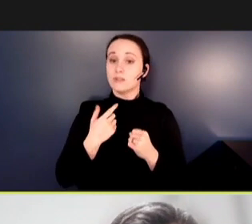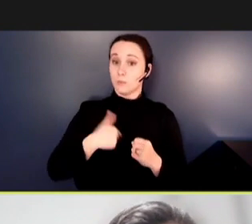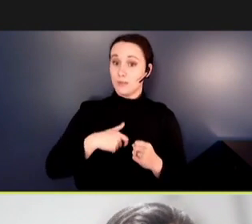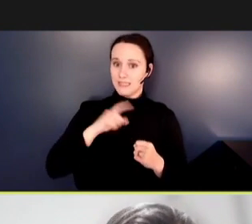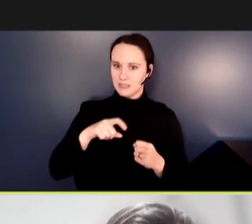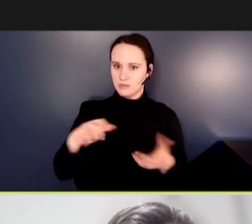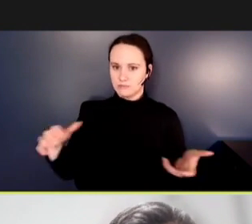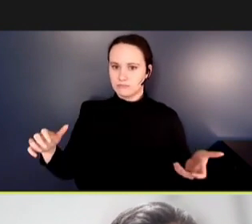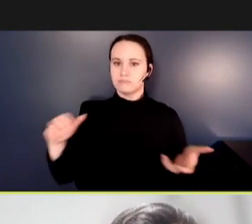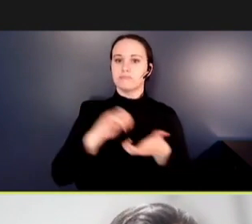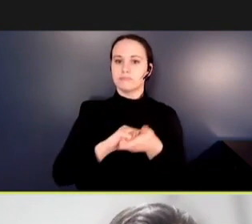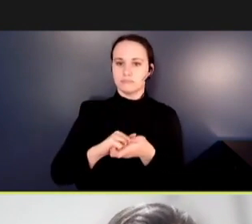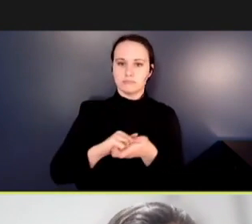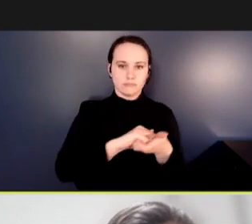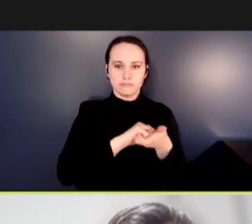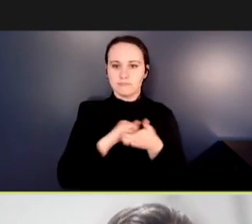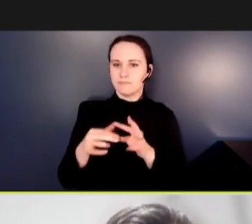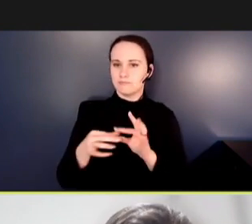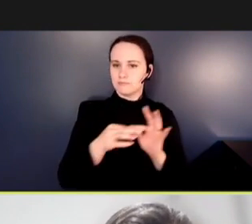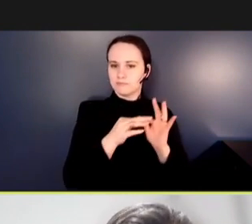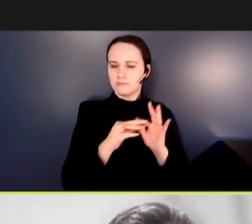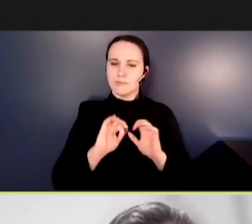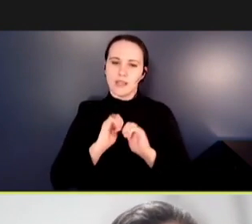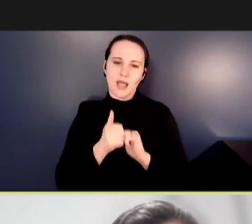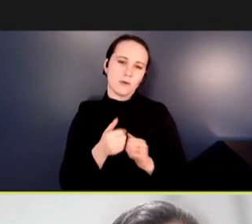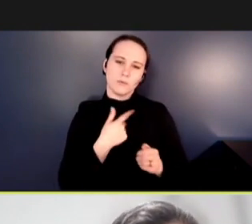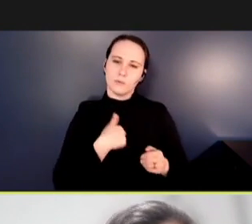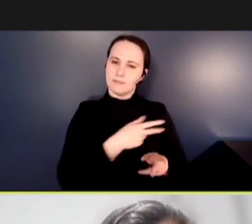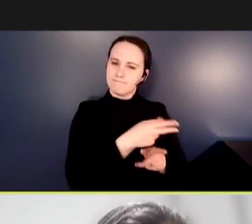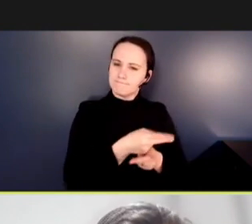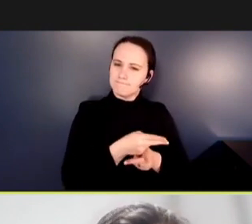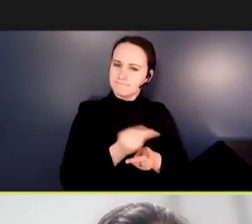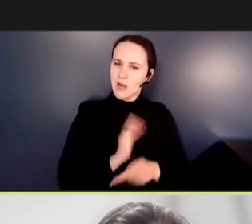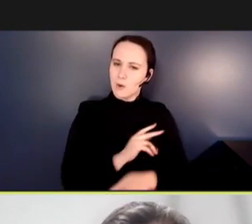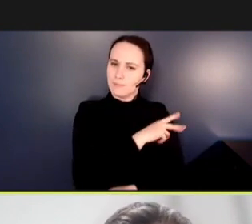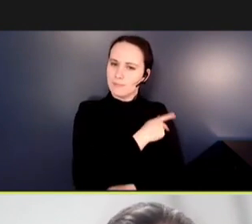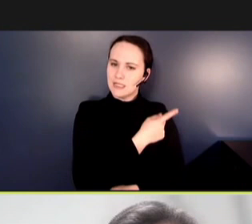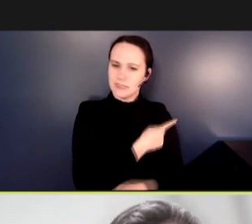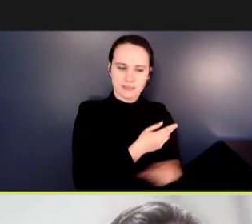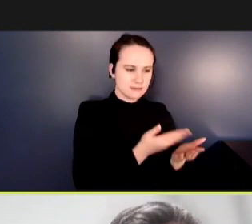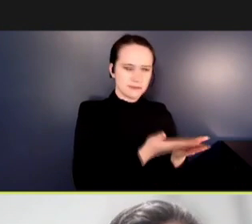and coordinating how we take care of our patients and how we provide this information to try to